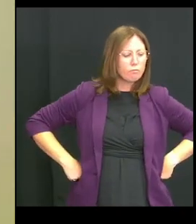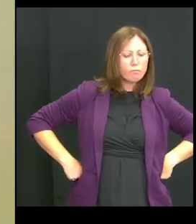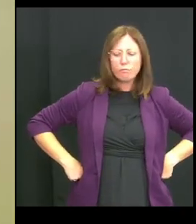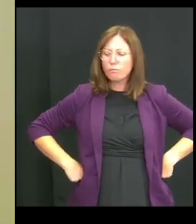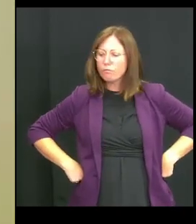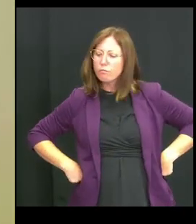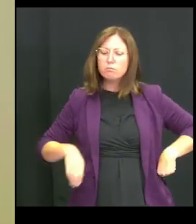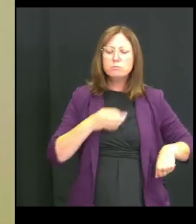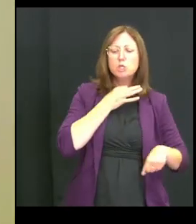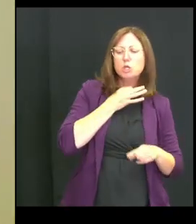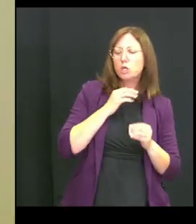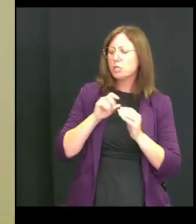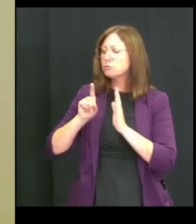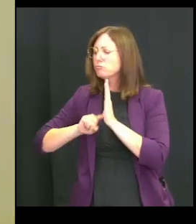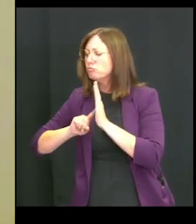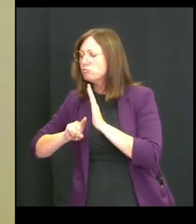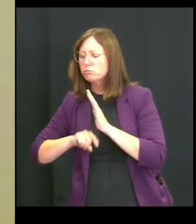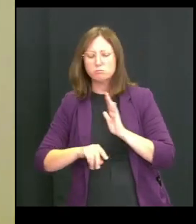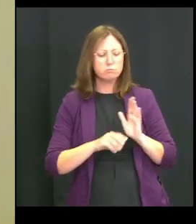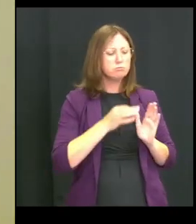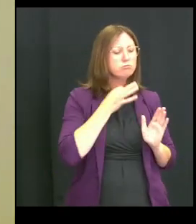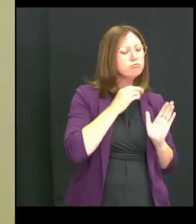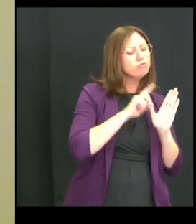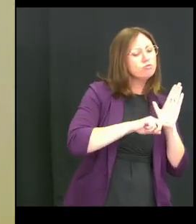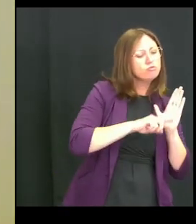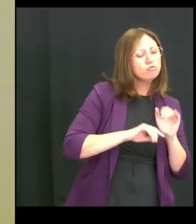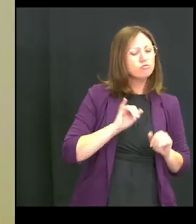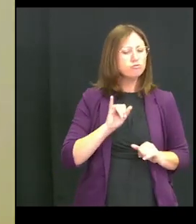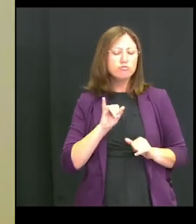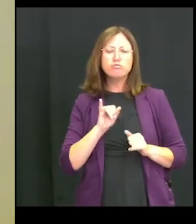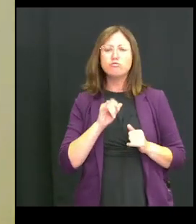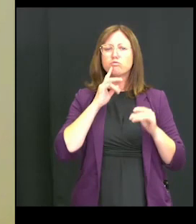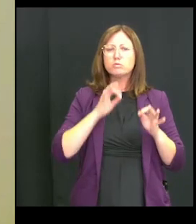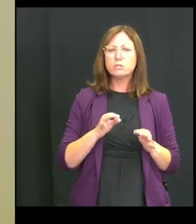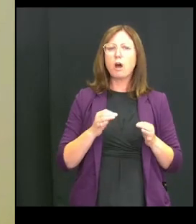and participate, to learn, to vote. That's one of the upshots of polarization.